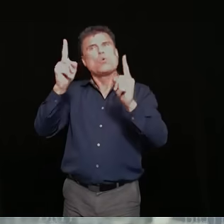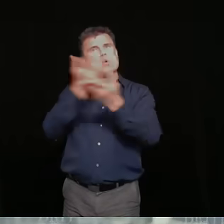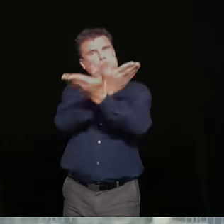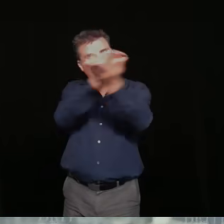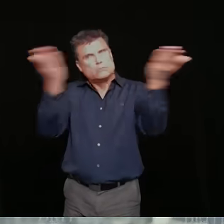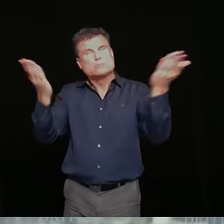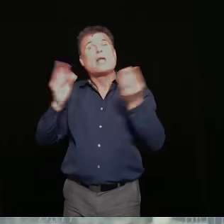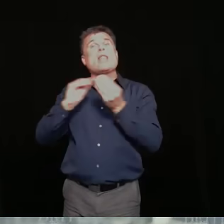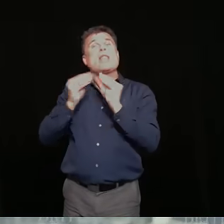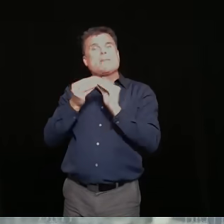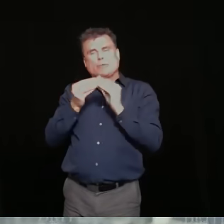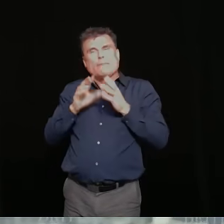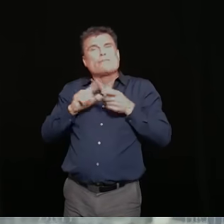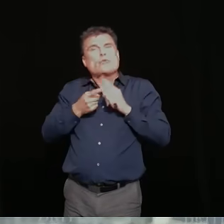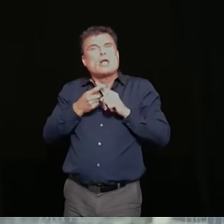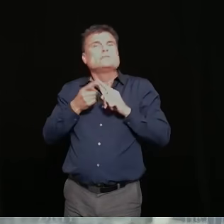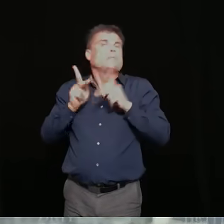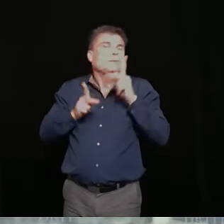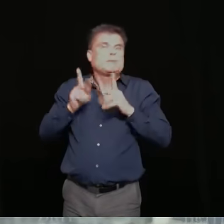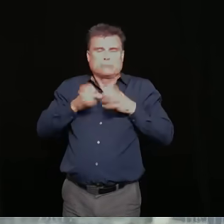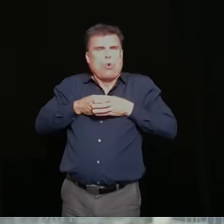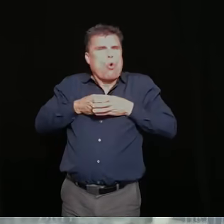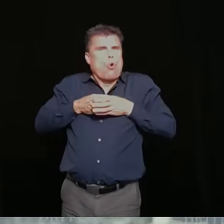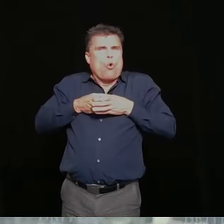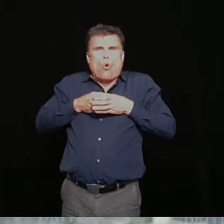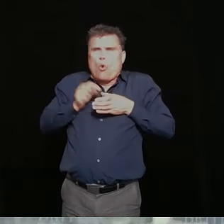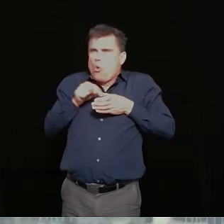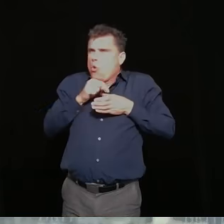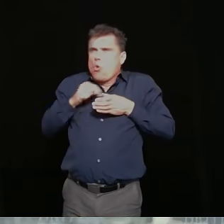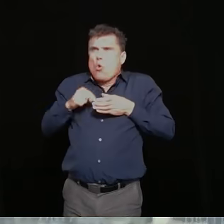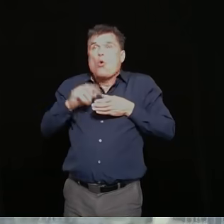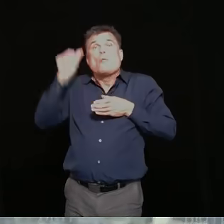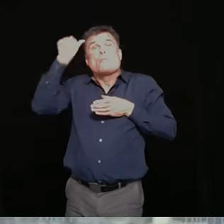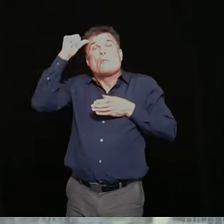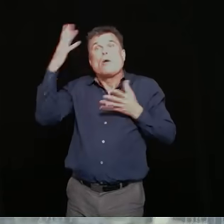point and what implications would that have for schools?